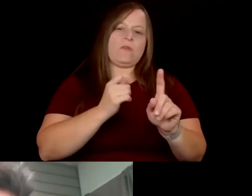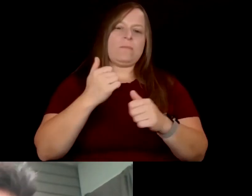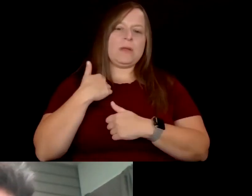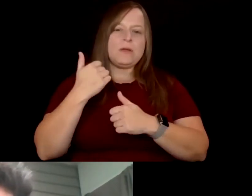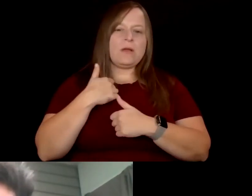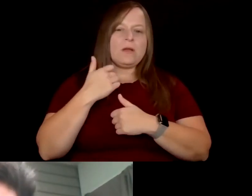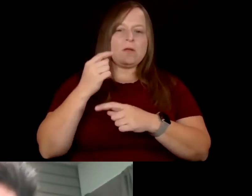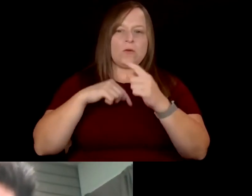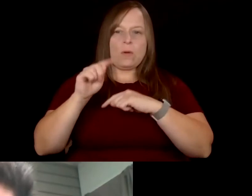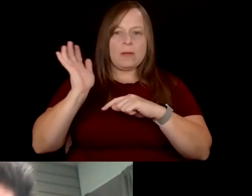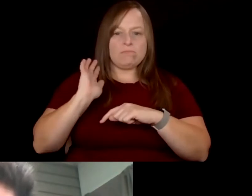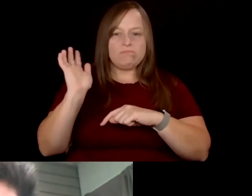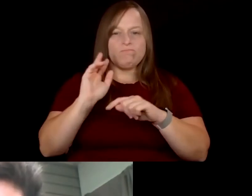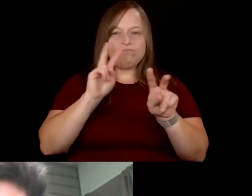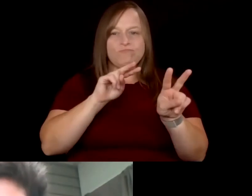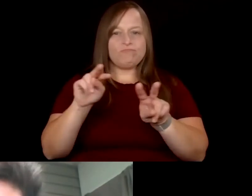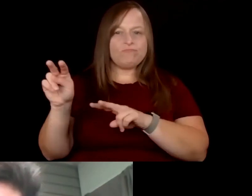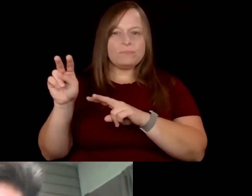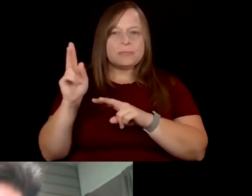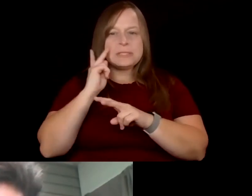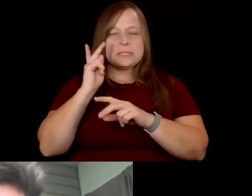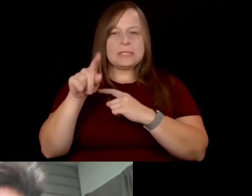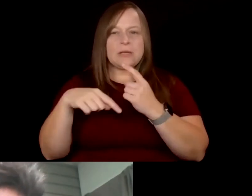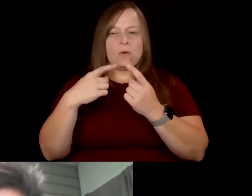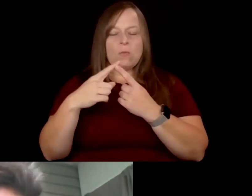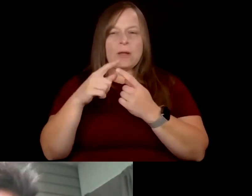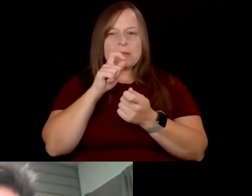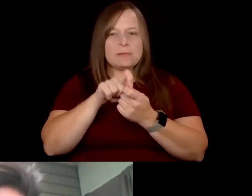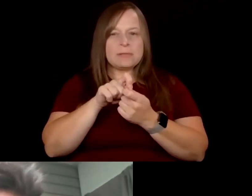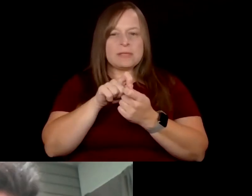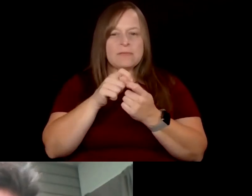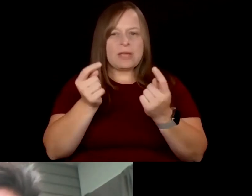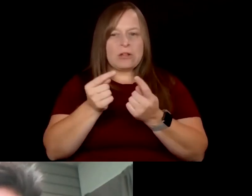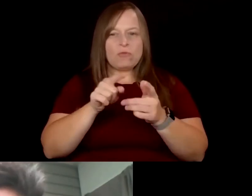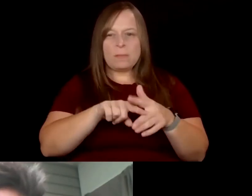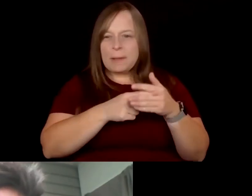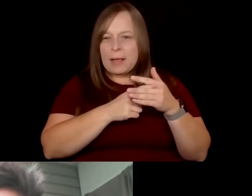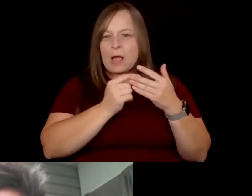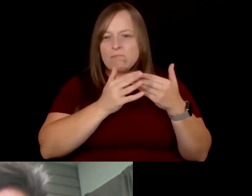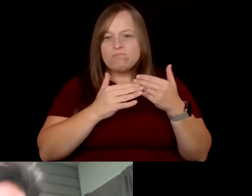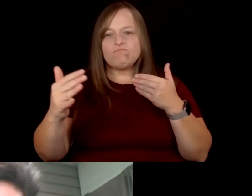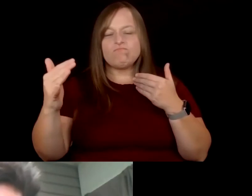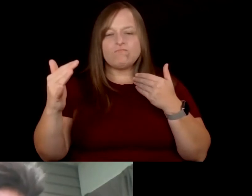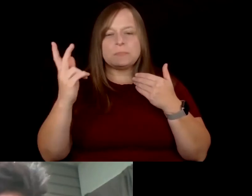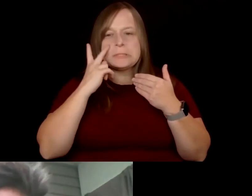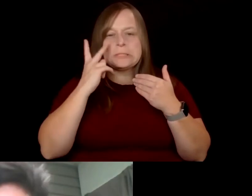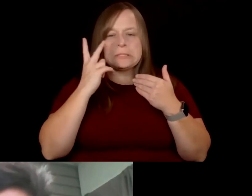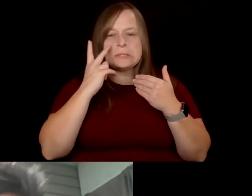going back and seeing when a certain injury began, and kind of going through the law